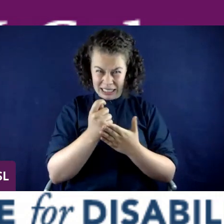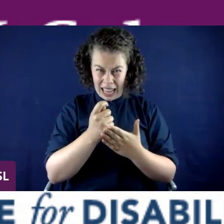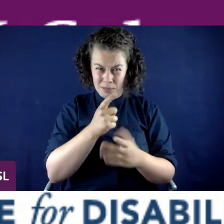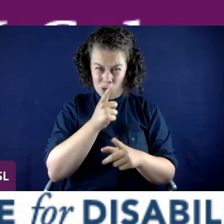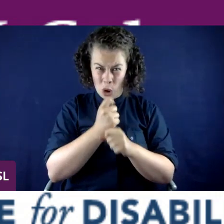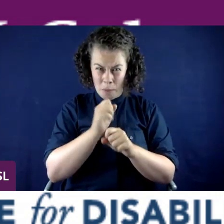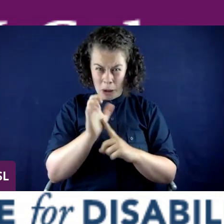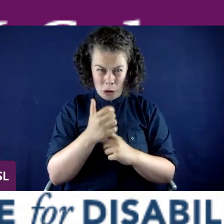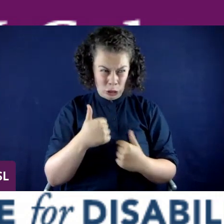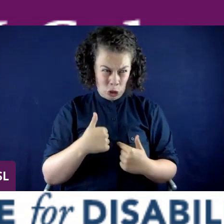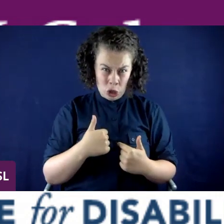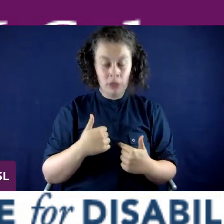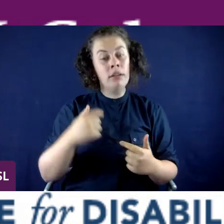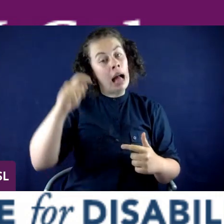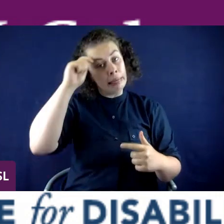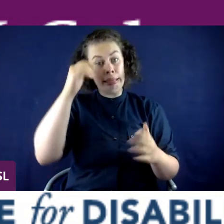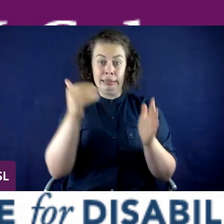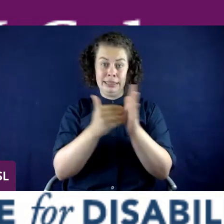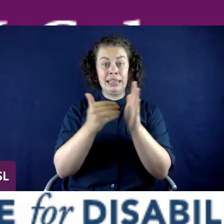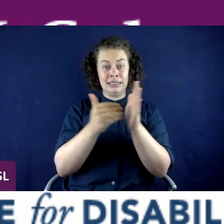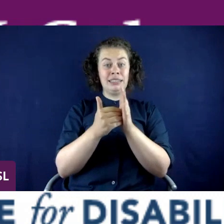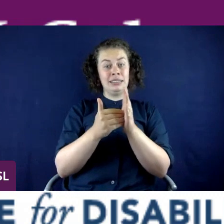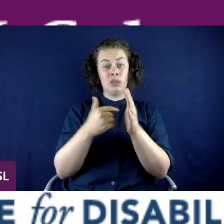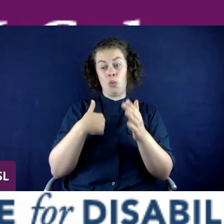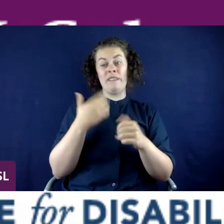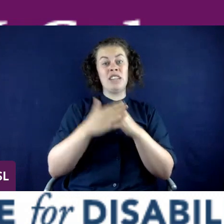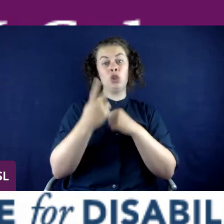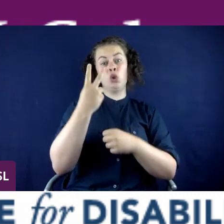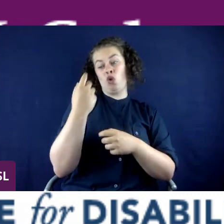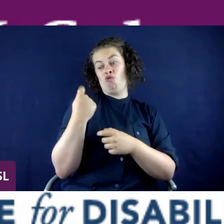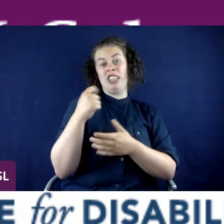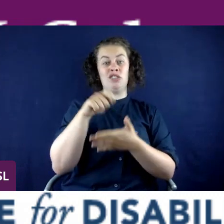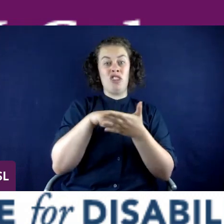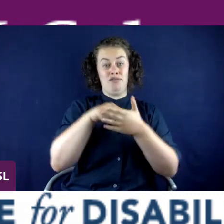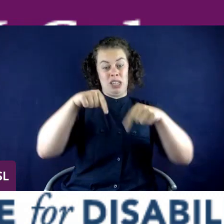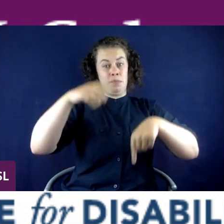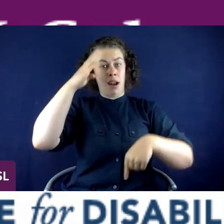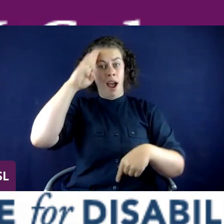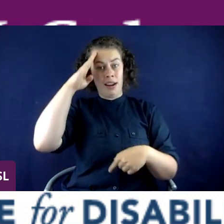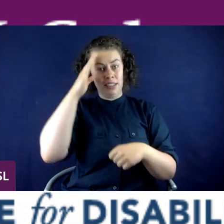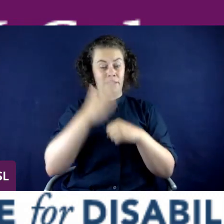As an Irish person we have had referendums, those referendums were not justified by political will